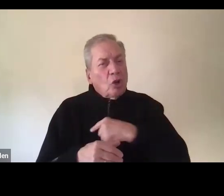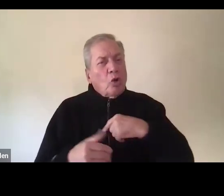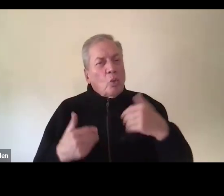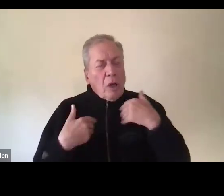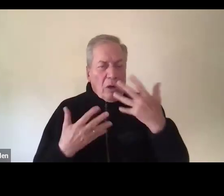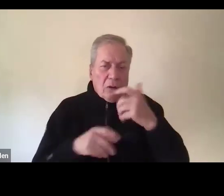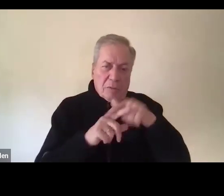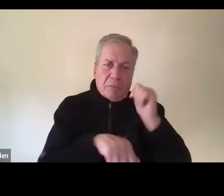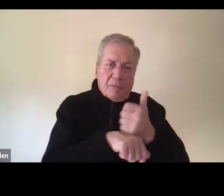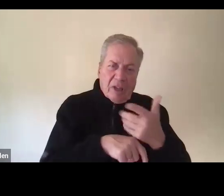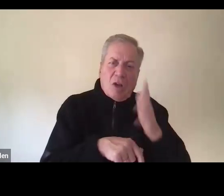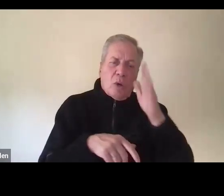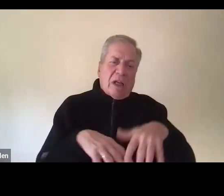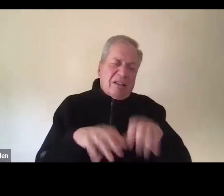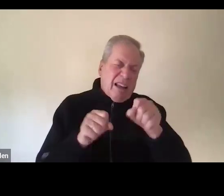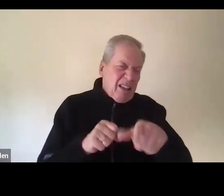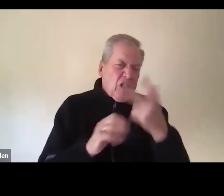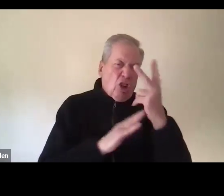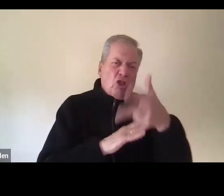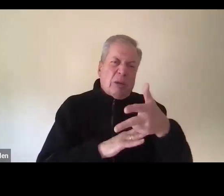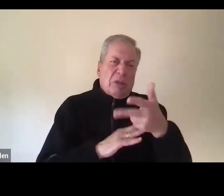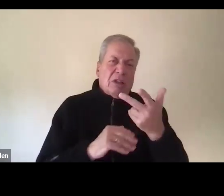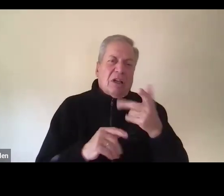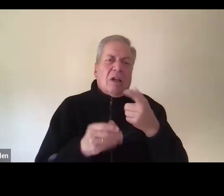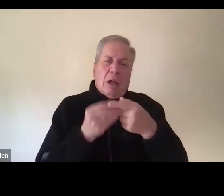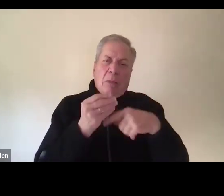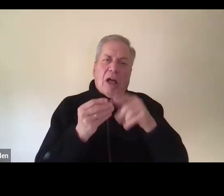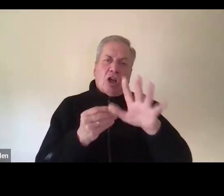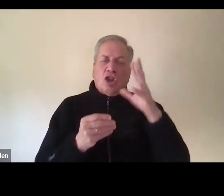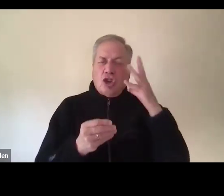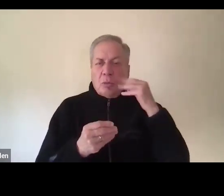short survey and it will not take more than three minutes to let us know about your experience today